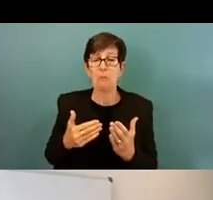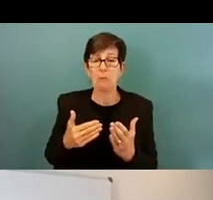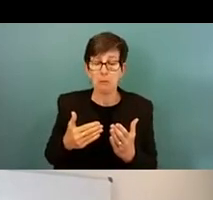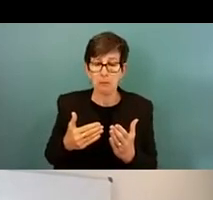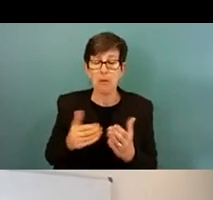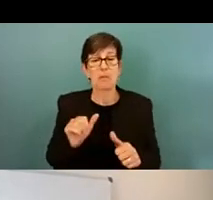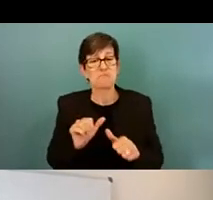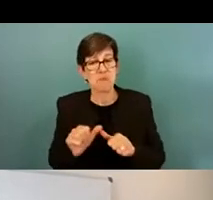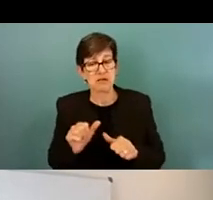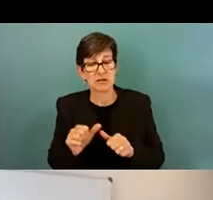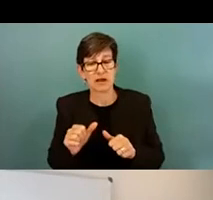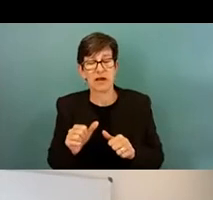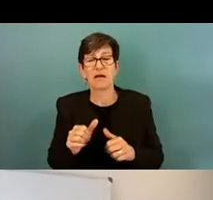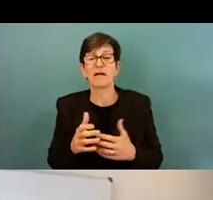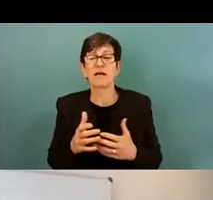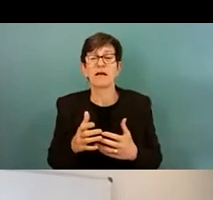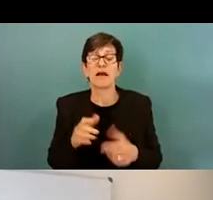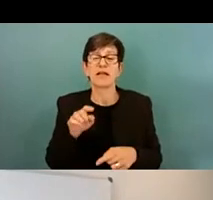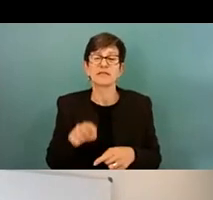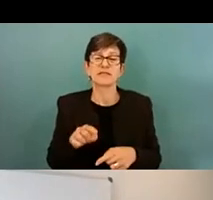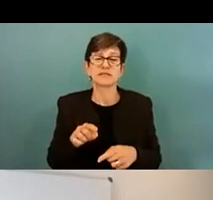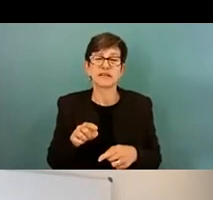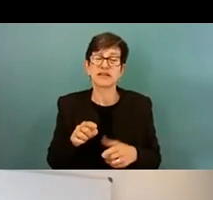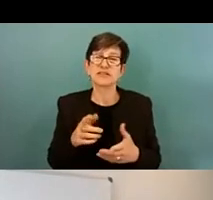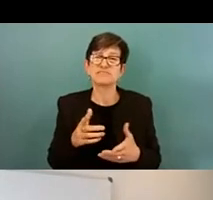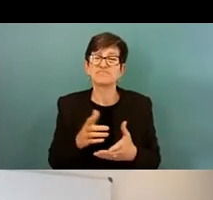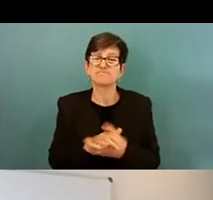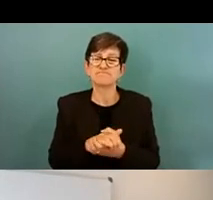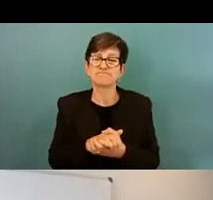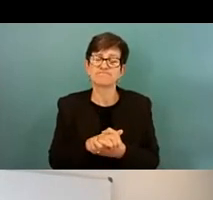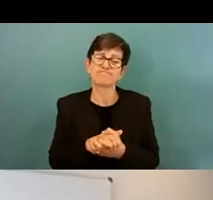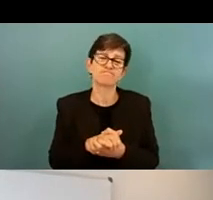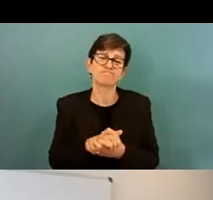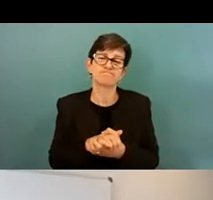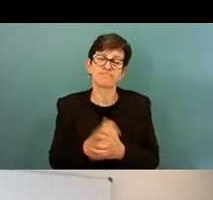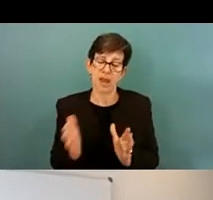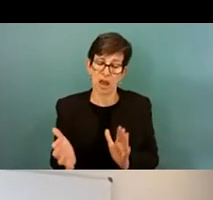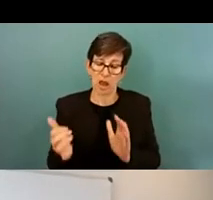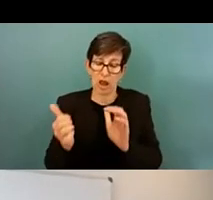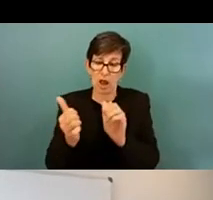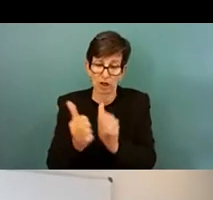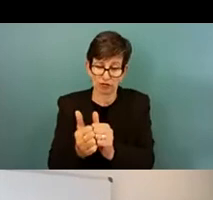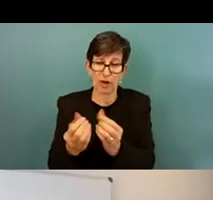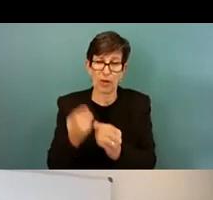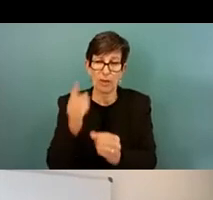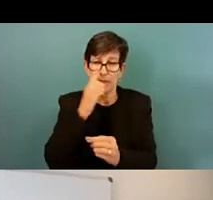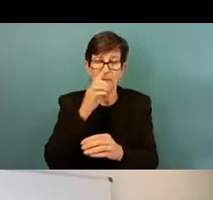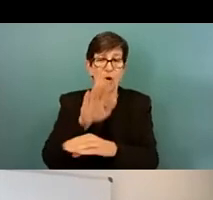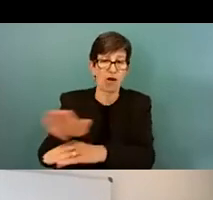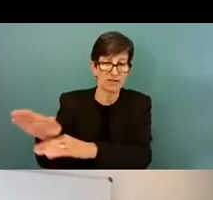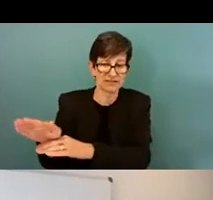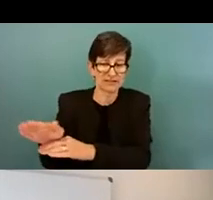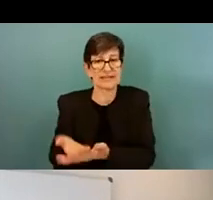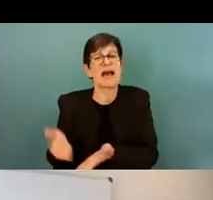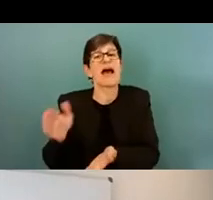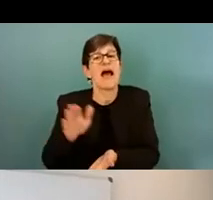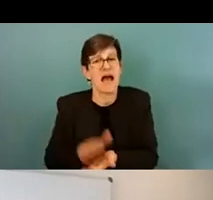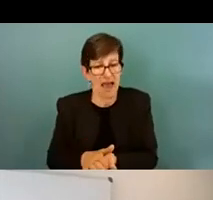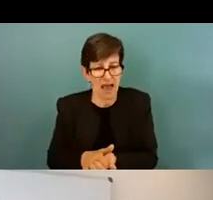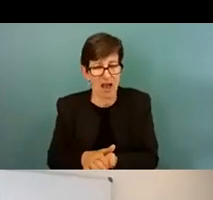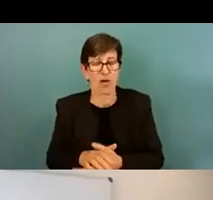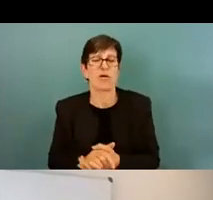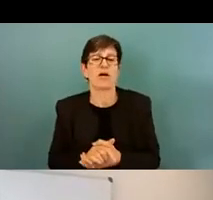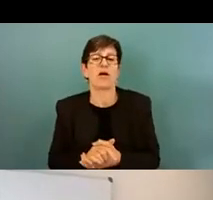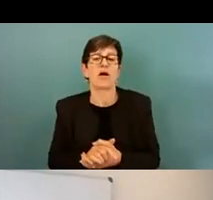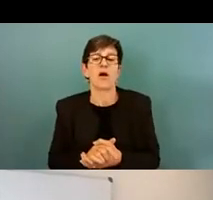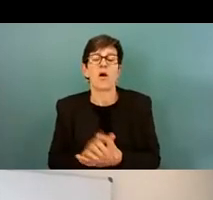to a growing body of opinion, internationally around what is a basic, what is a good data